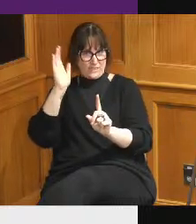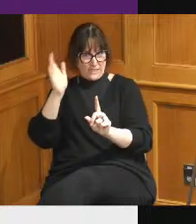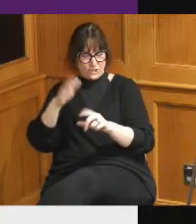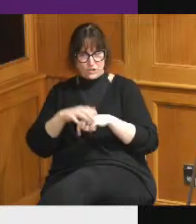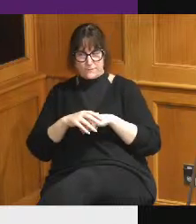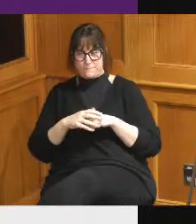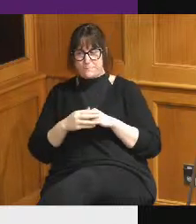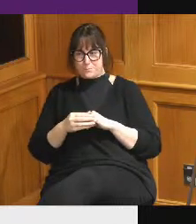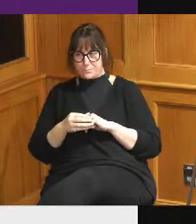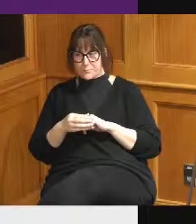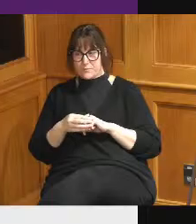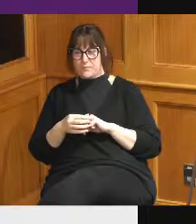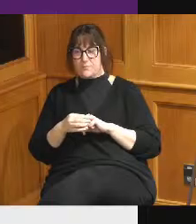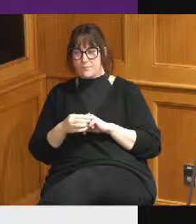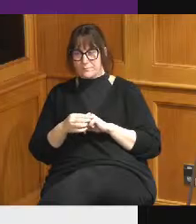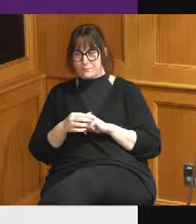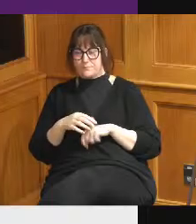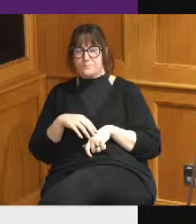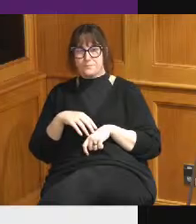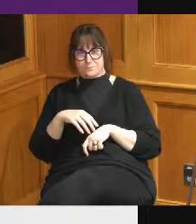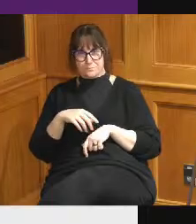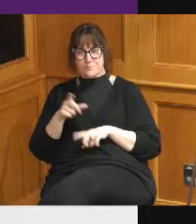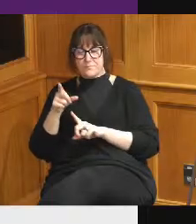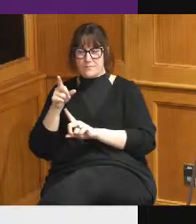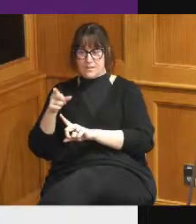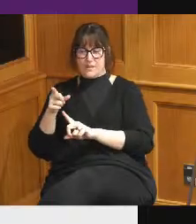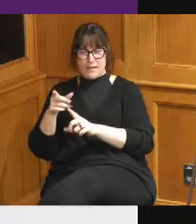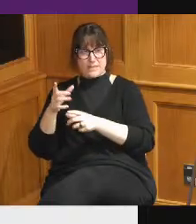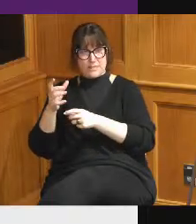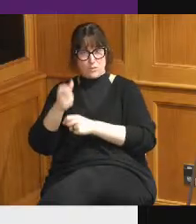geared towards the city or towards the County's involvement and role here and the impacts in the